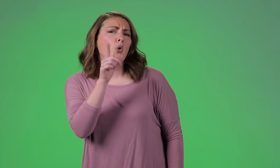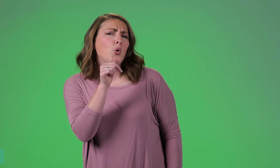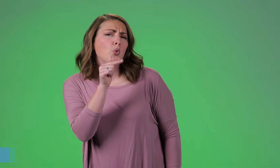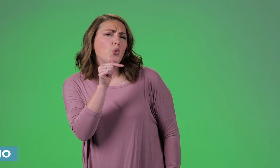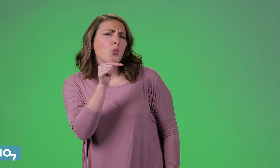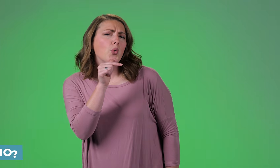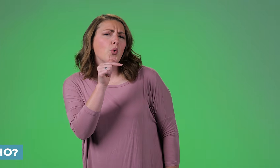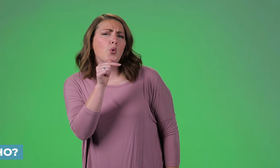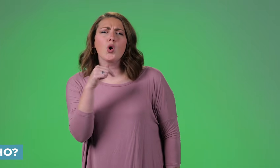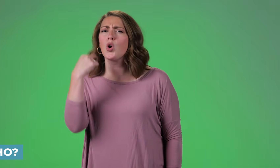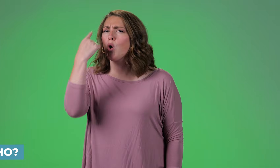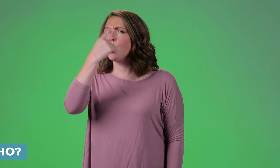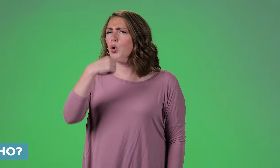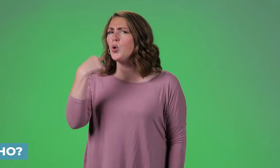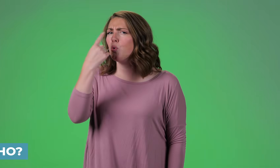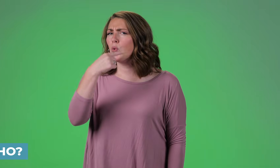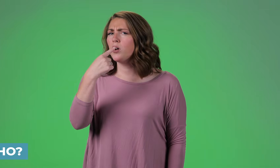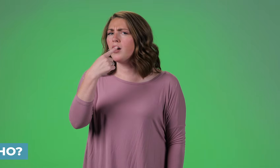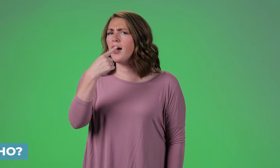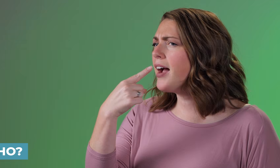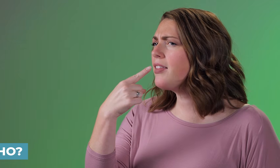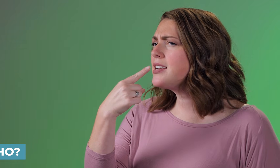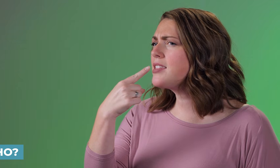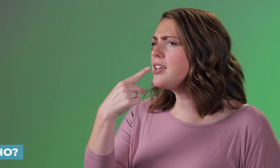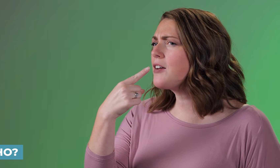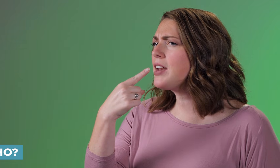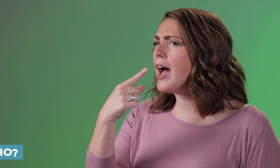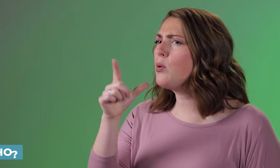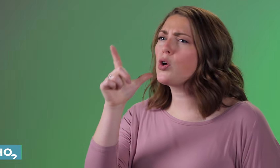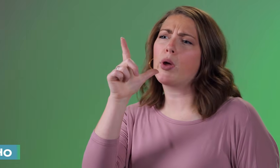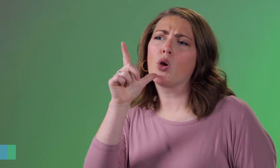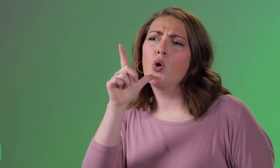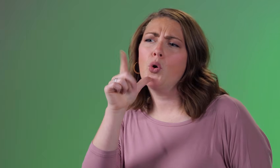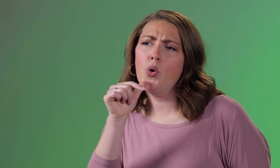'Who or who,' I like to think of an owl going who,